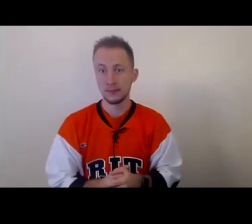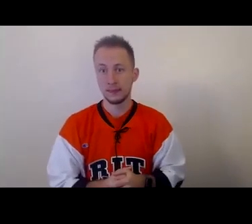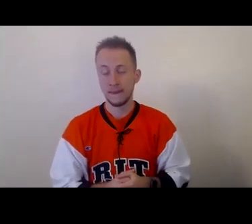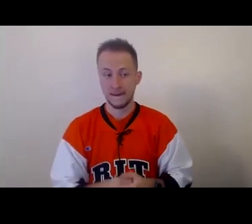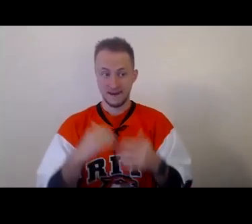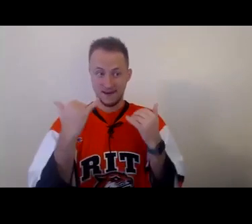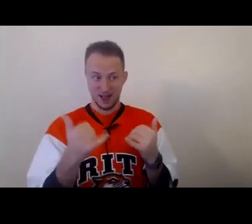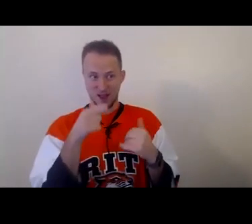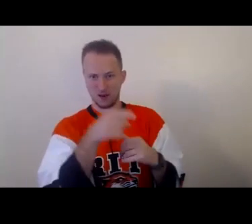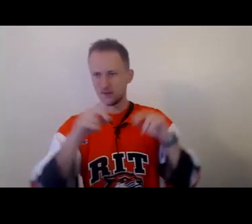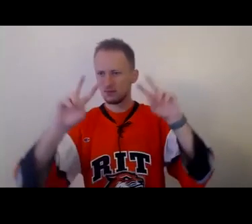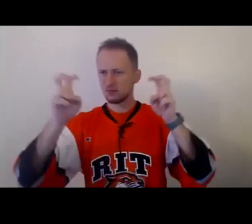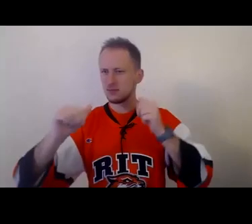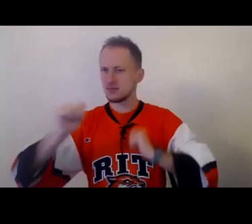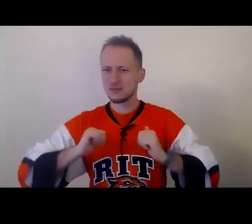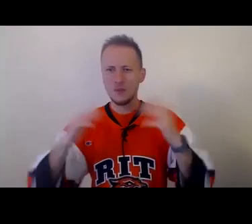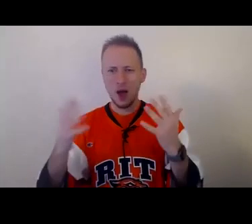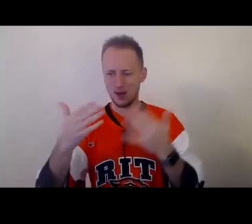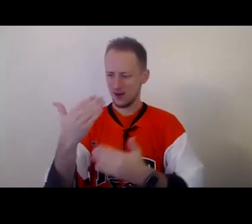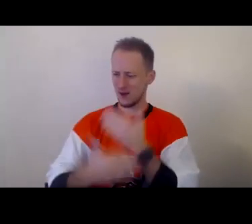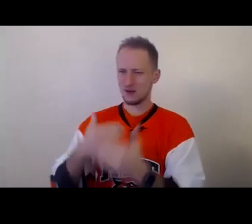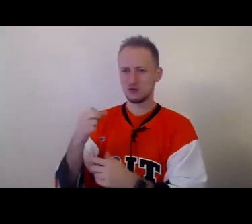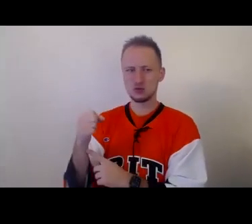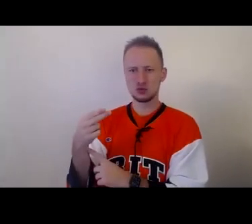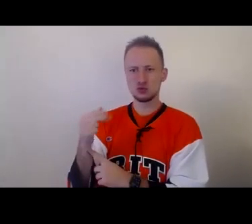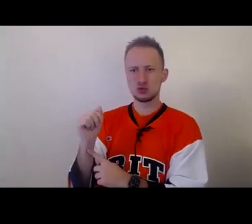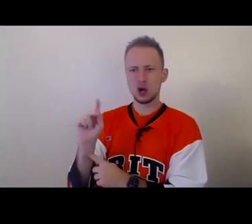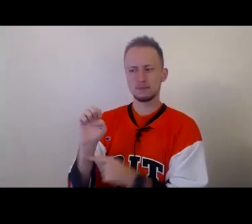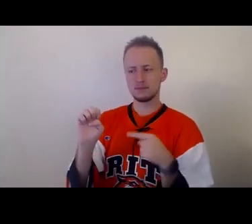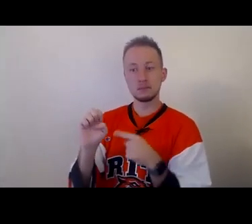So now onto the first part of our show, which is "What is the handshape?"